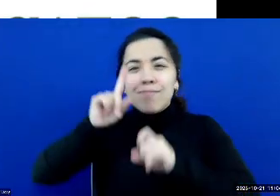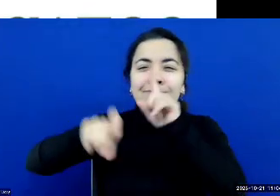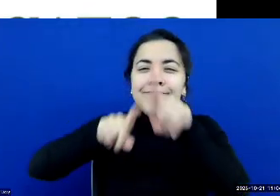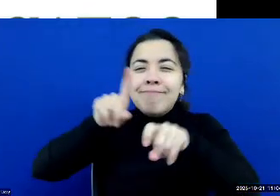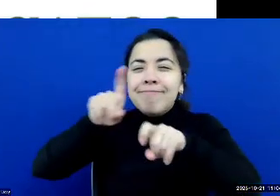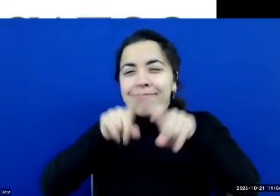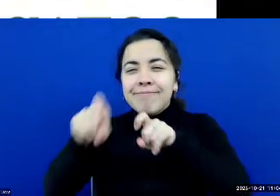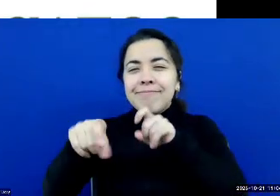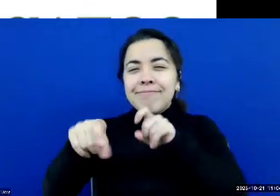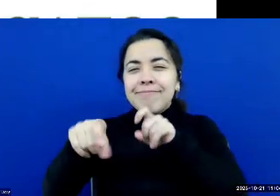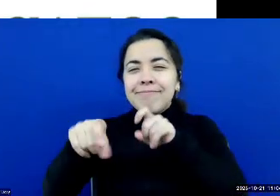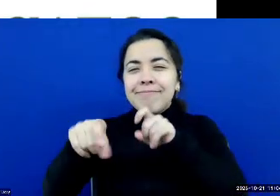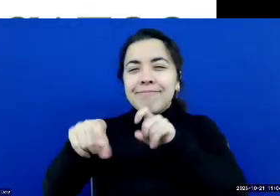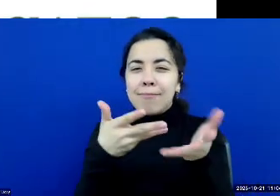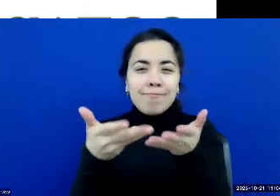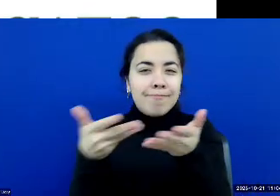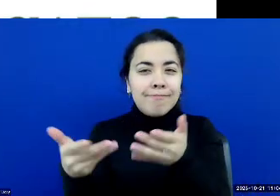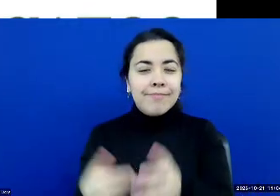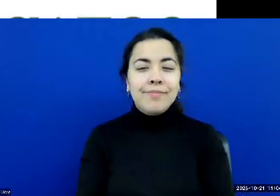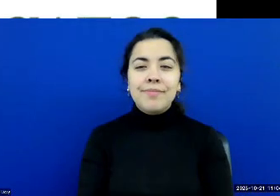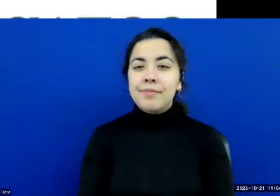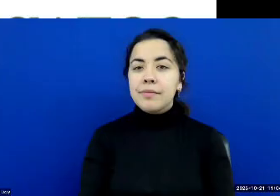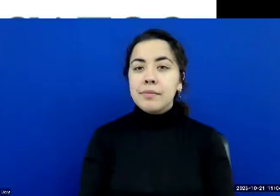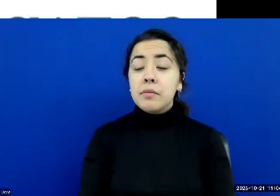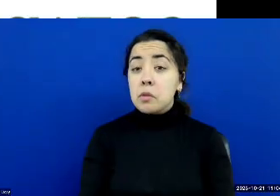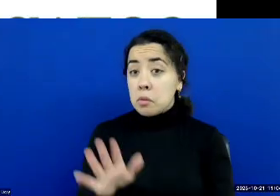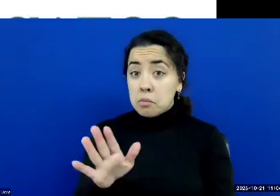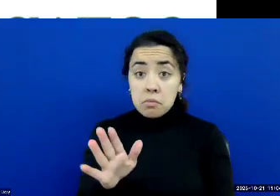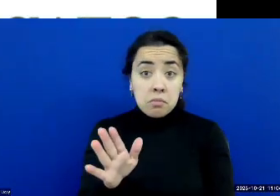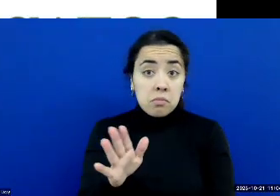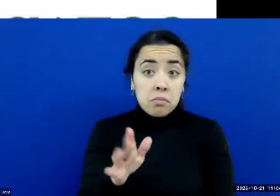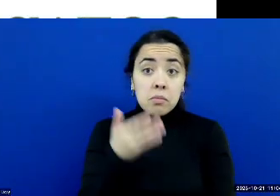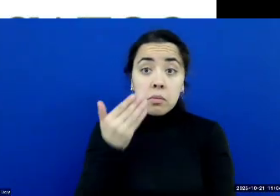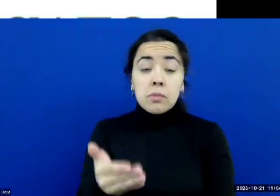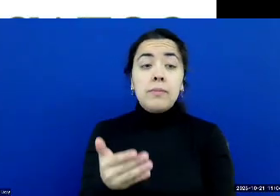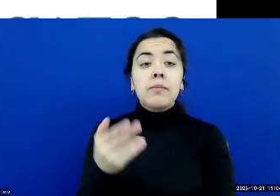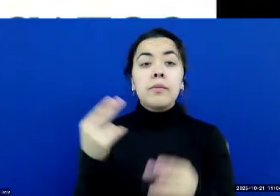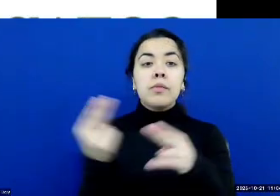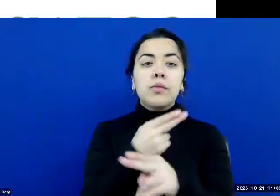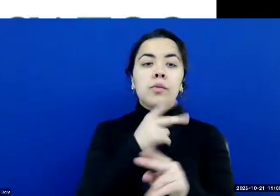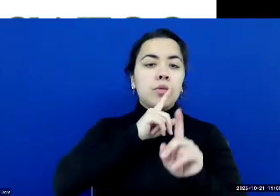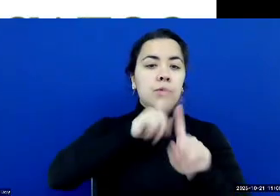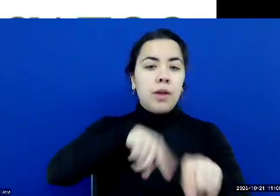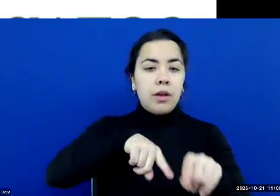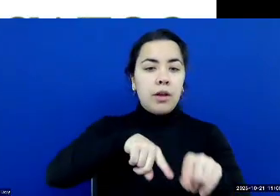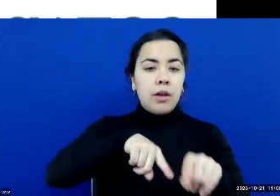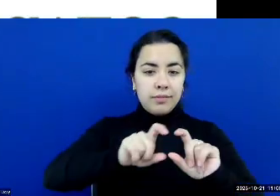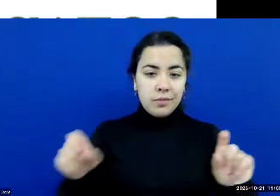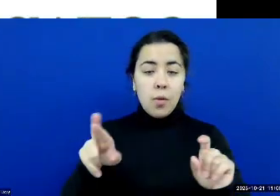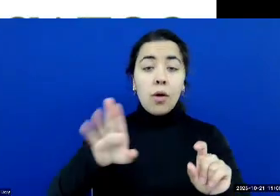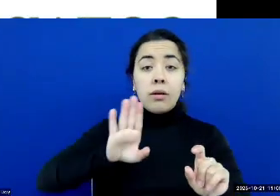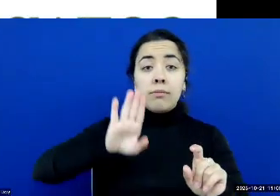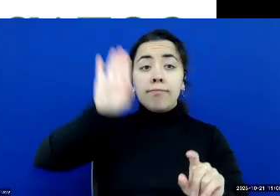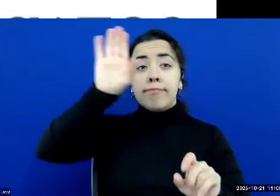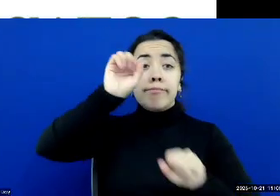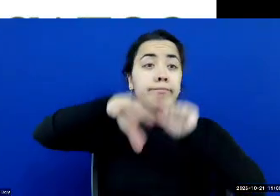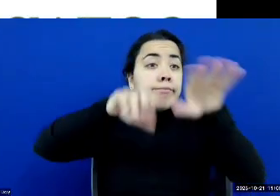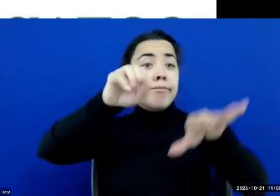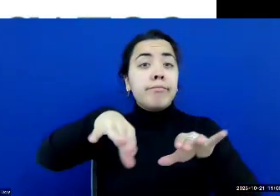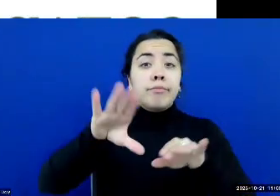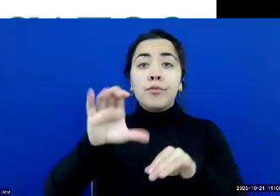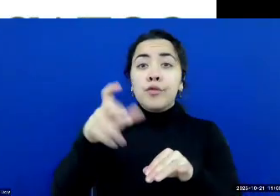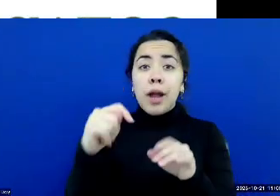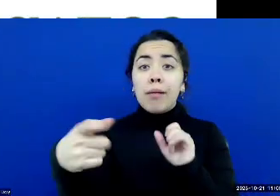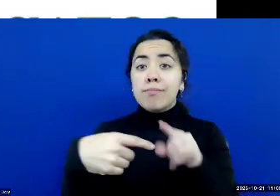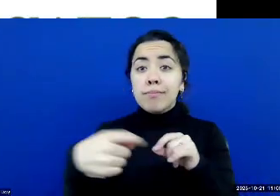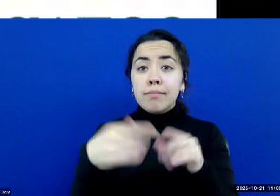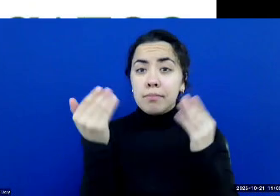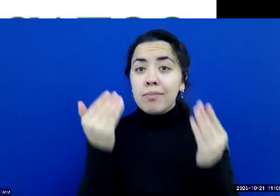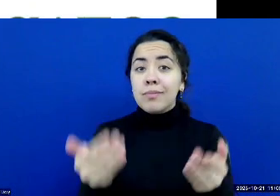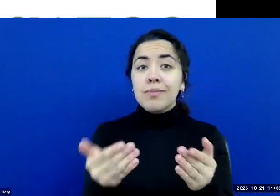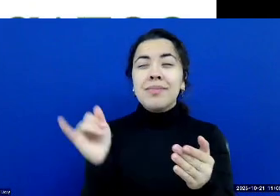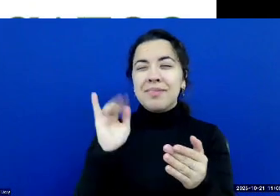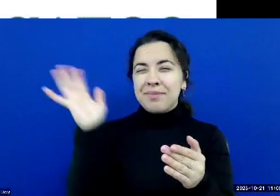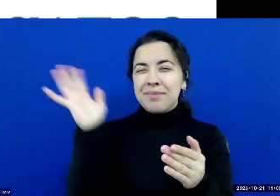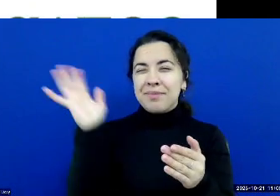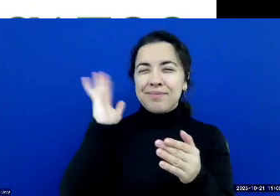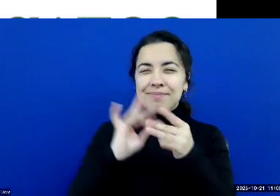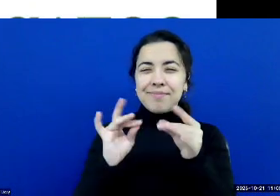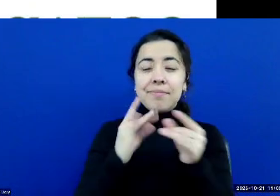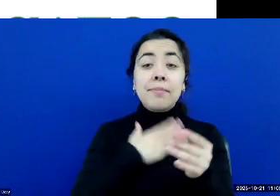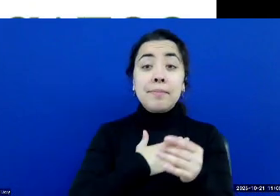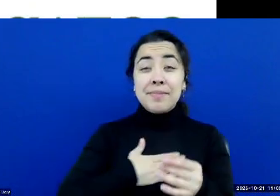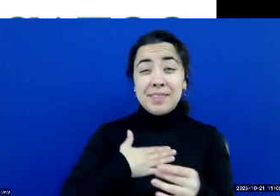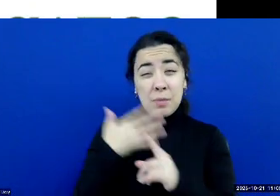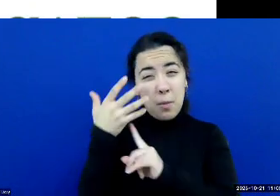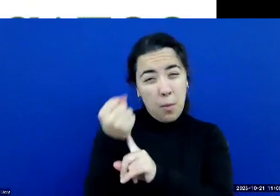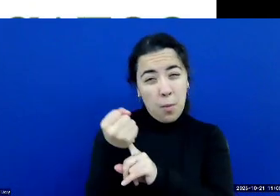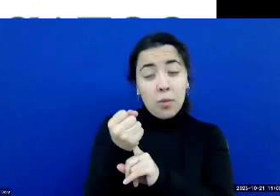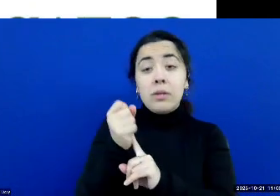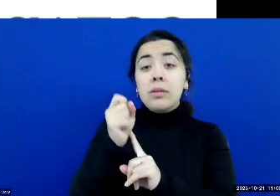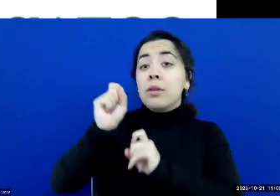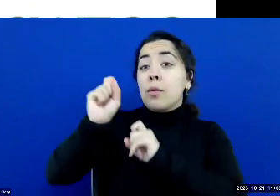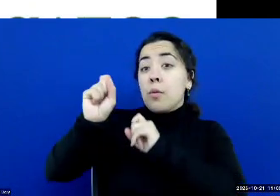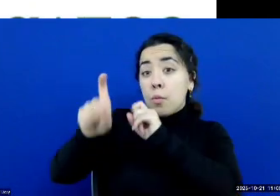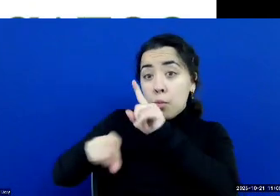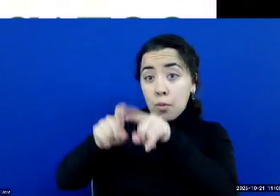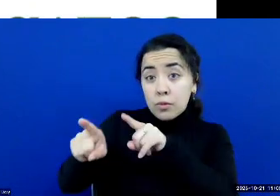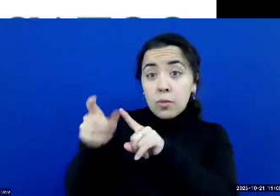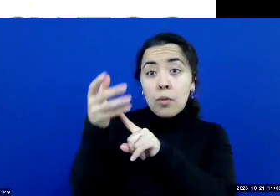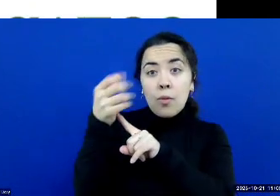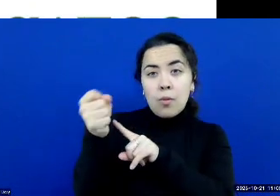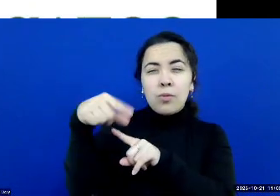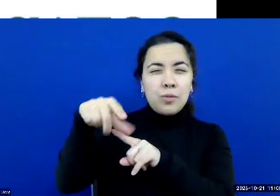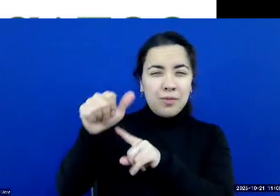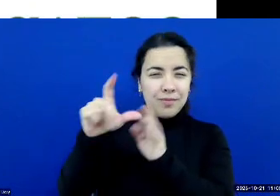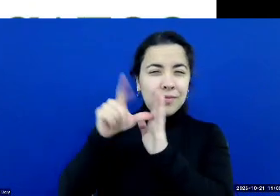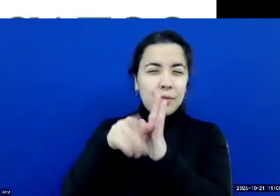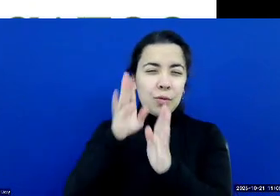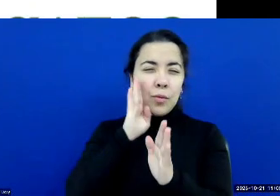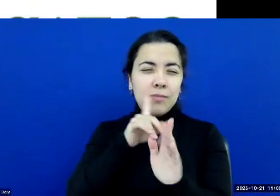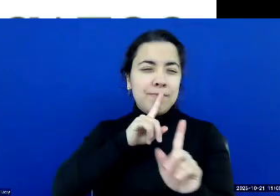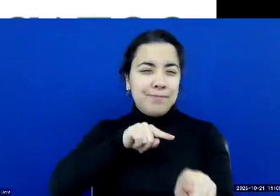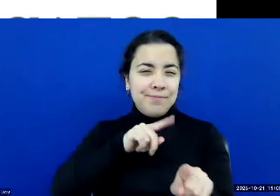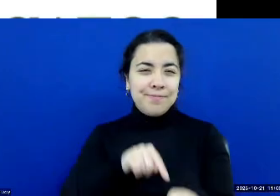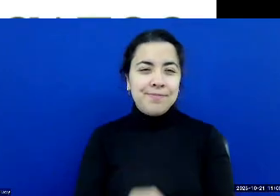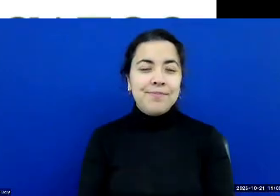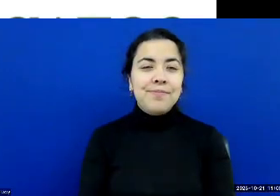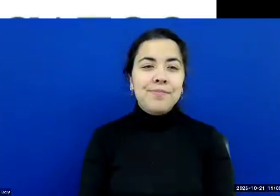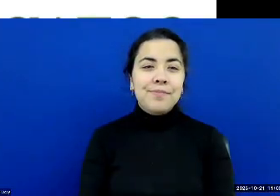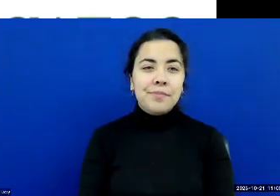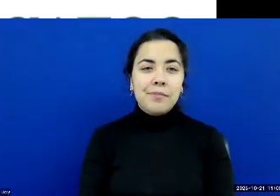Kathleen DeForest: ask a lot of questions, kind of feedback sort of things, so feel free to either use the reaction icon or throw some answers in the chat. And again, as was mentioned in the beginning, please reserve your actual questions for the Q&A box, and we will get to those.